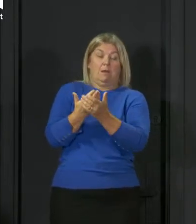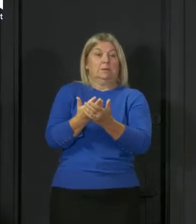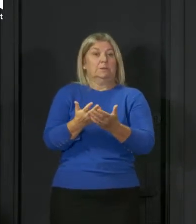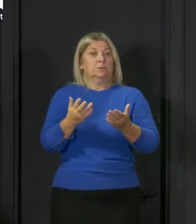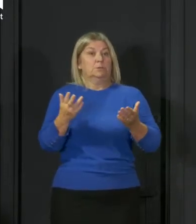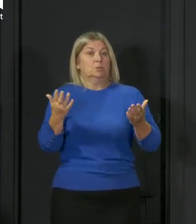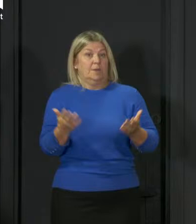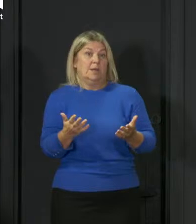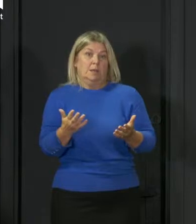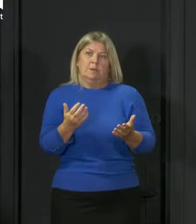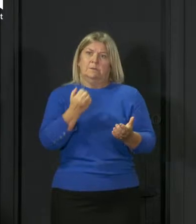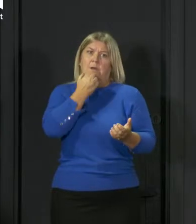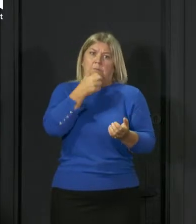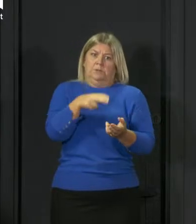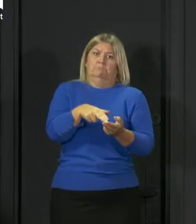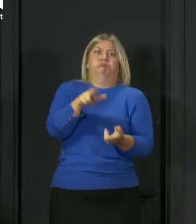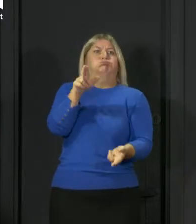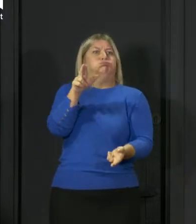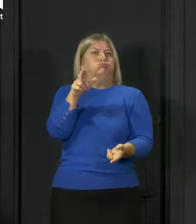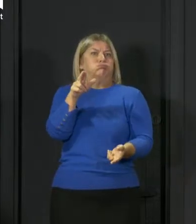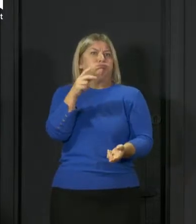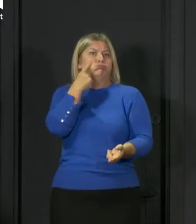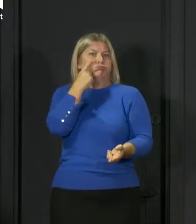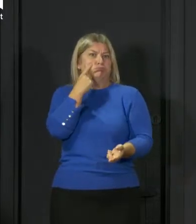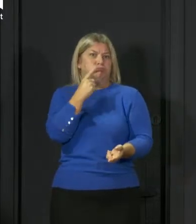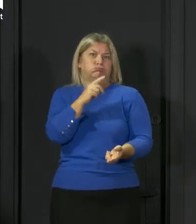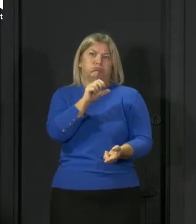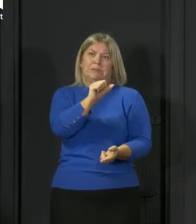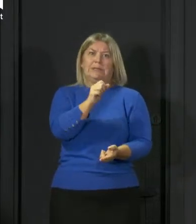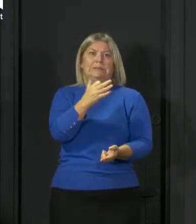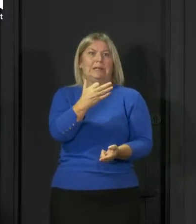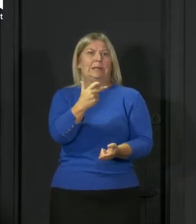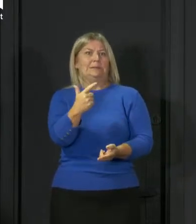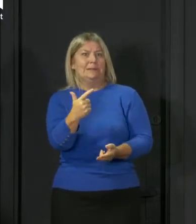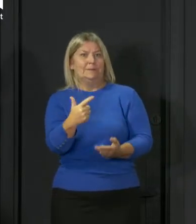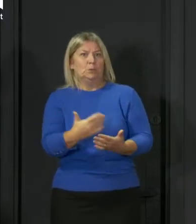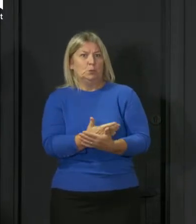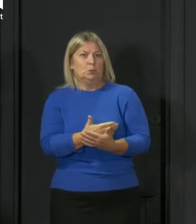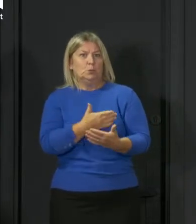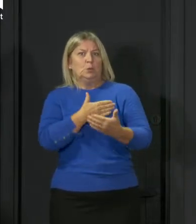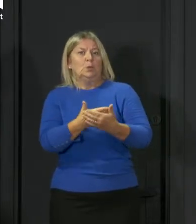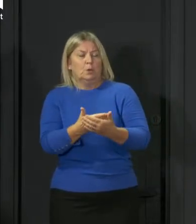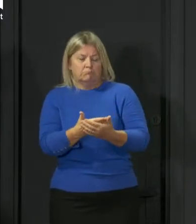quite significant numbers of new cases. That is obviously a cause for concern and I am going to